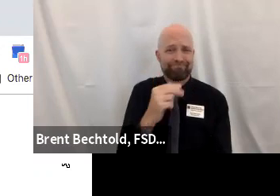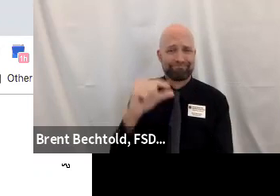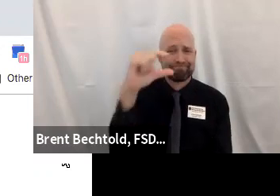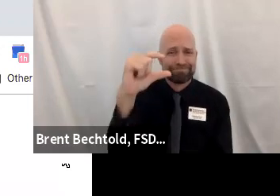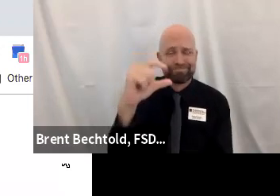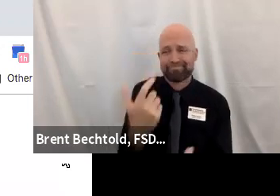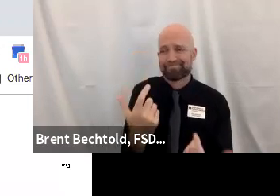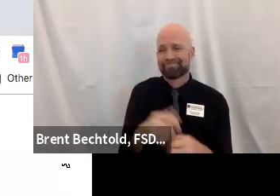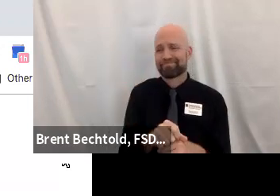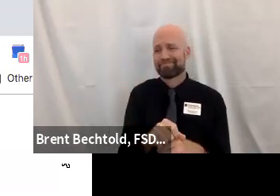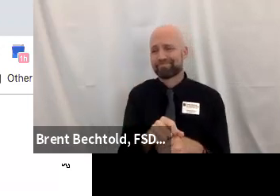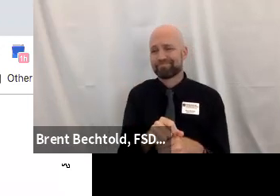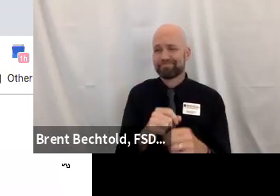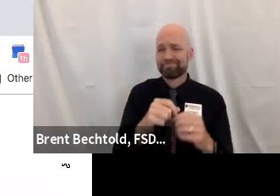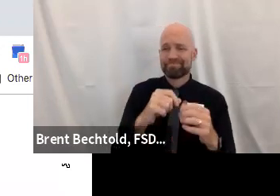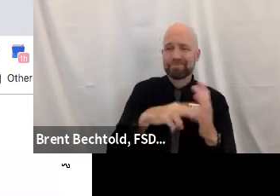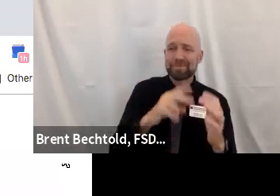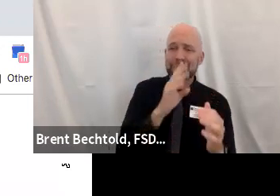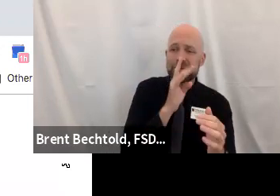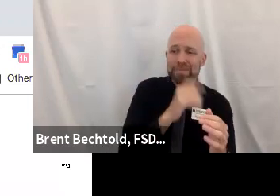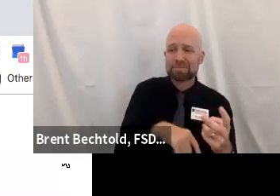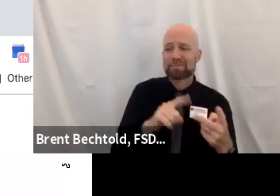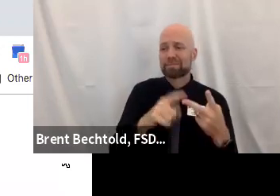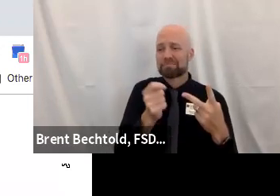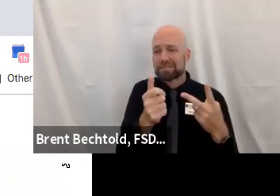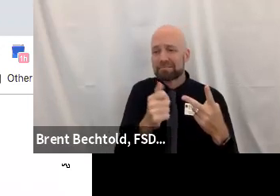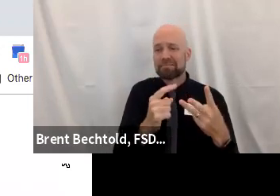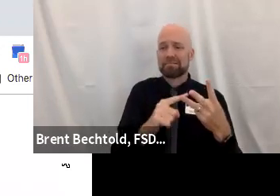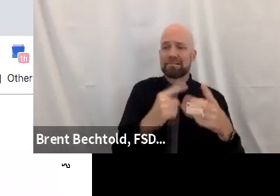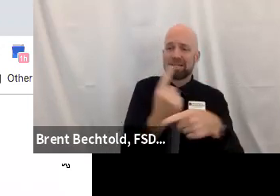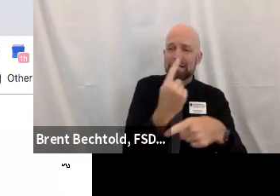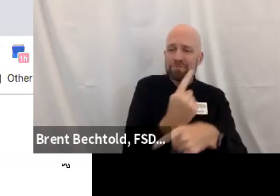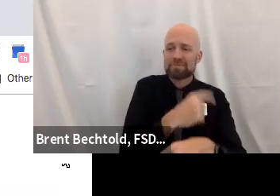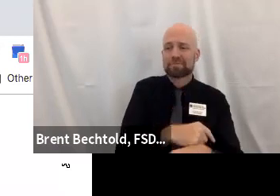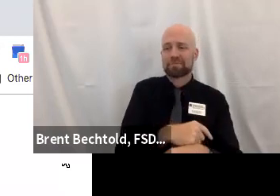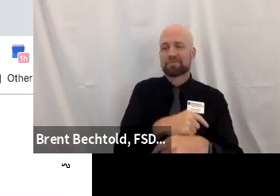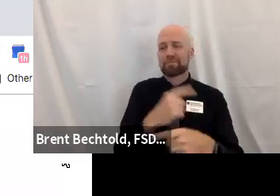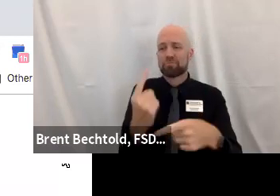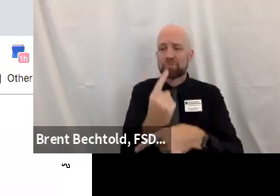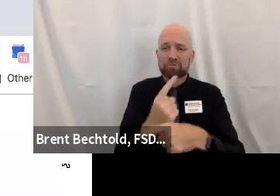It's very brief. You see how short that is. In relation to fluency. Talks about speed,